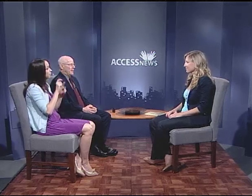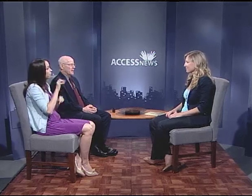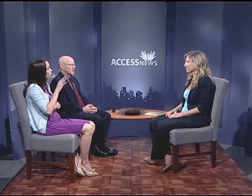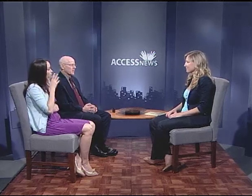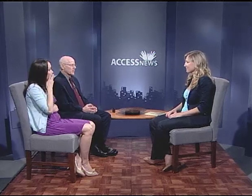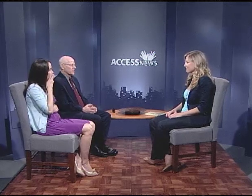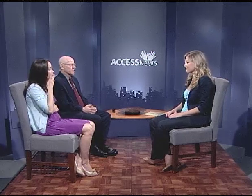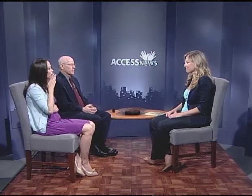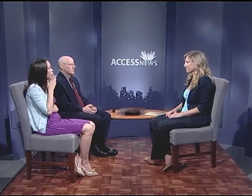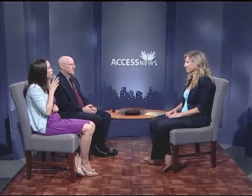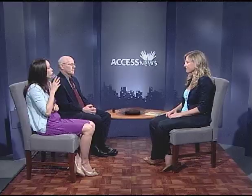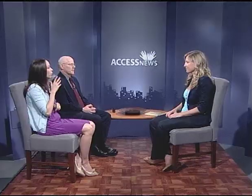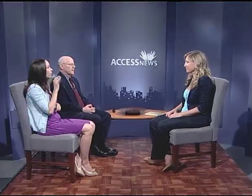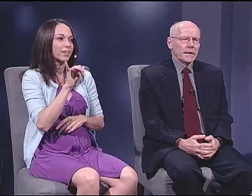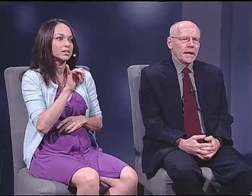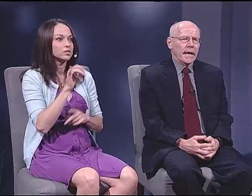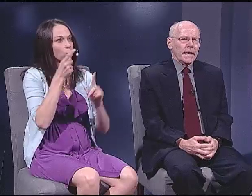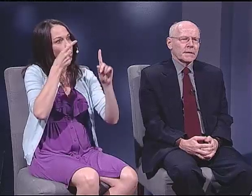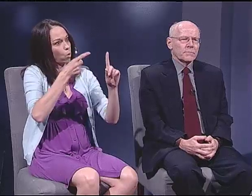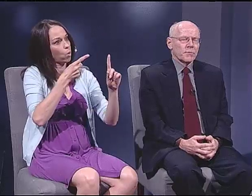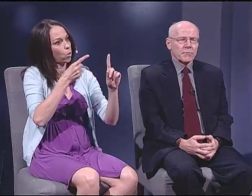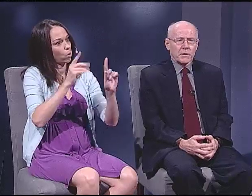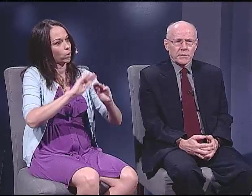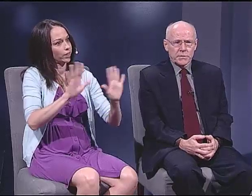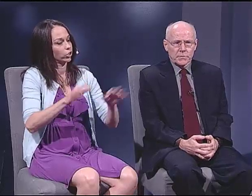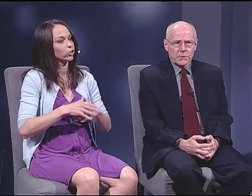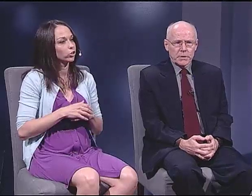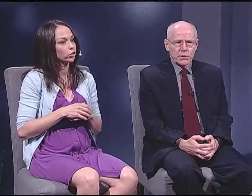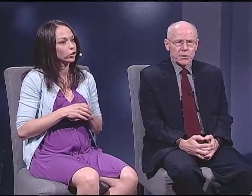that's the clear trajectory and with regard to your question